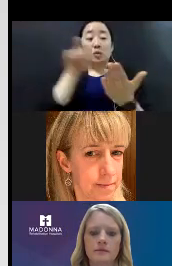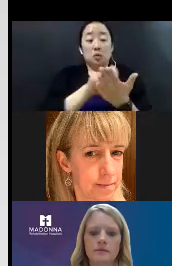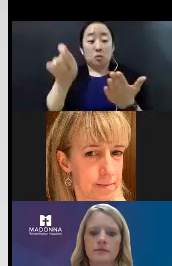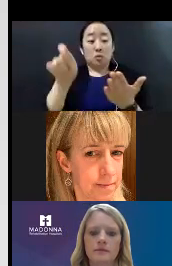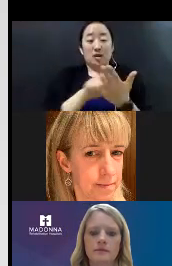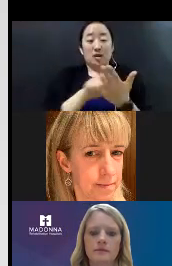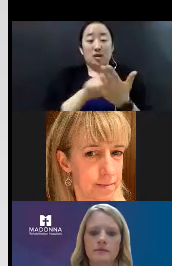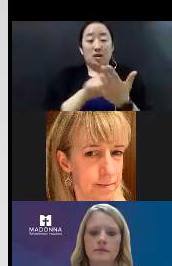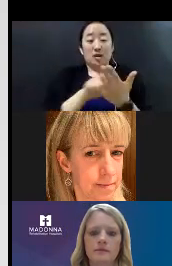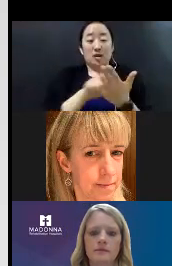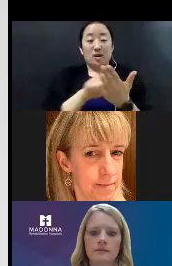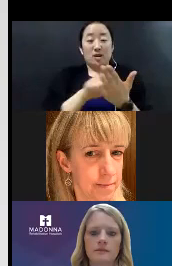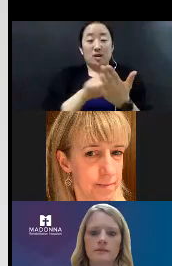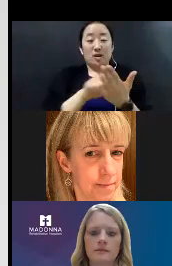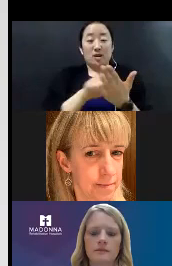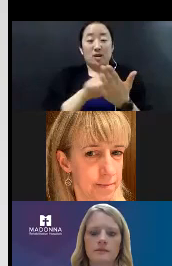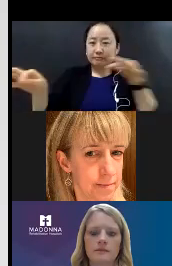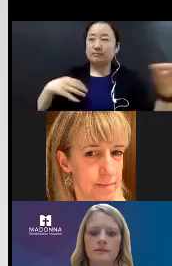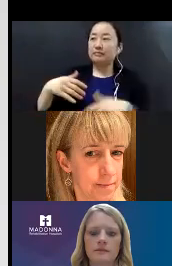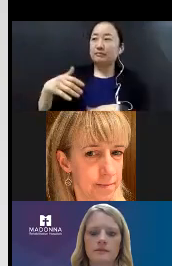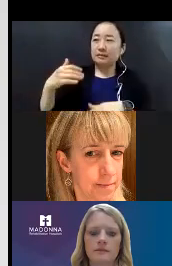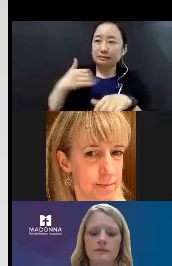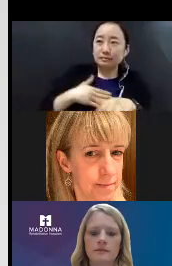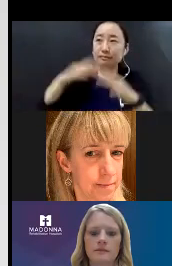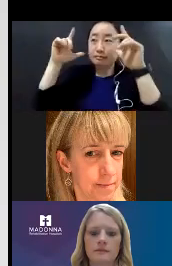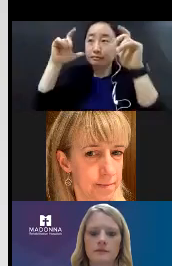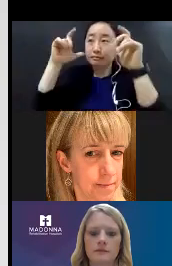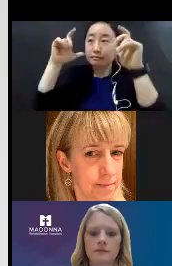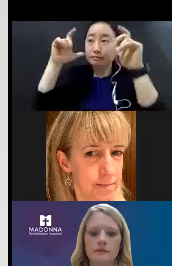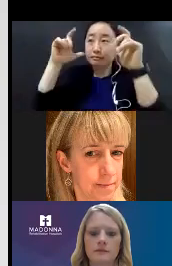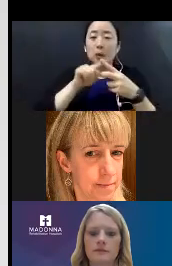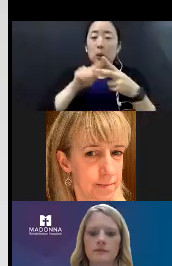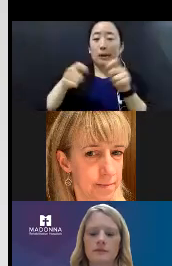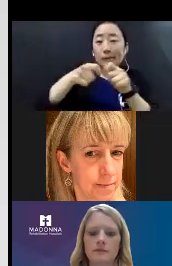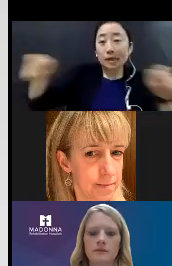MEASUREMENTS AND PICTURES TO GATHER. IT ALSO HAS MORE INFORMATION ABOUT HOW TO